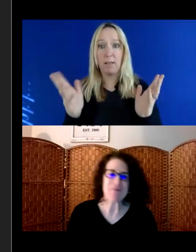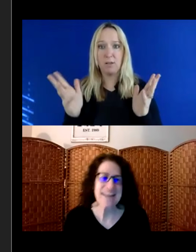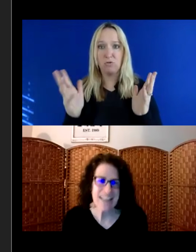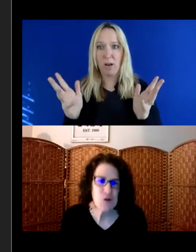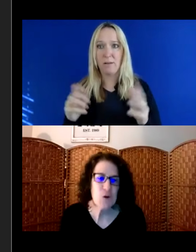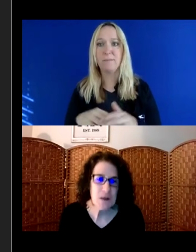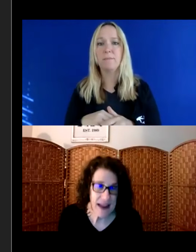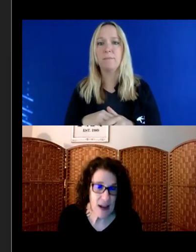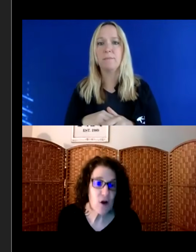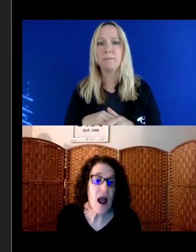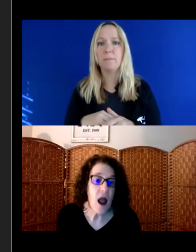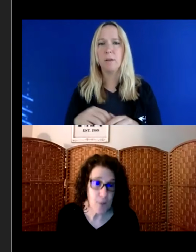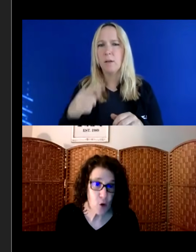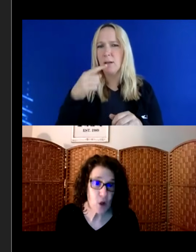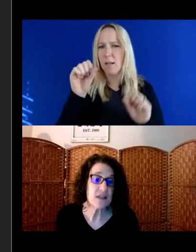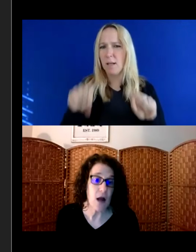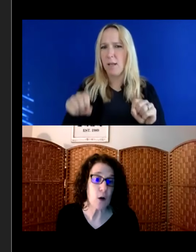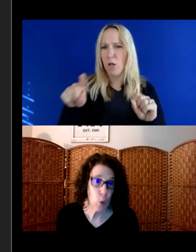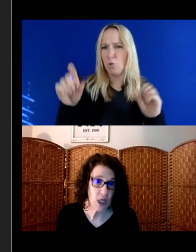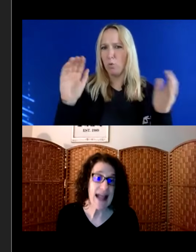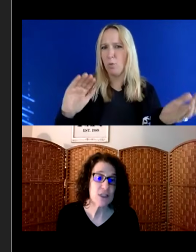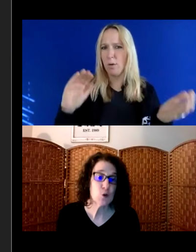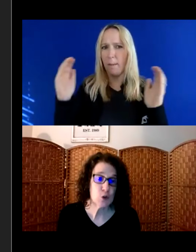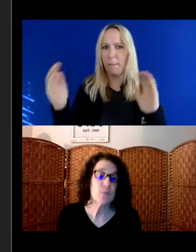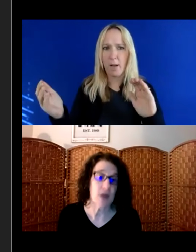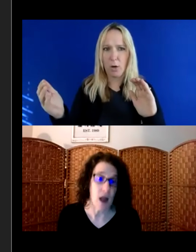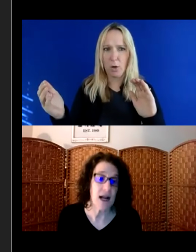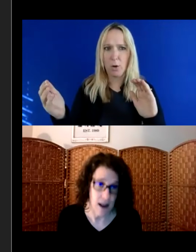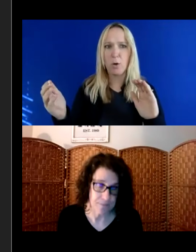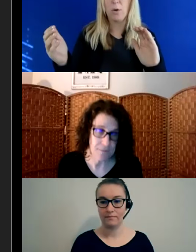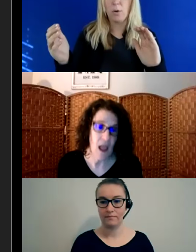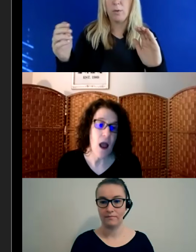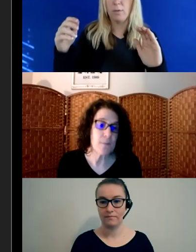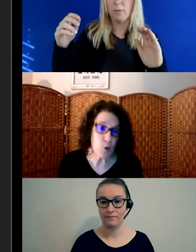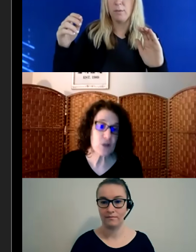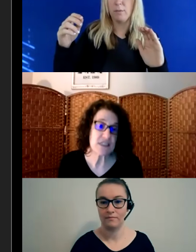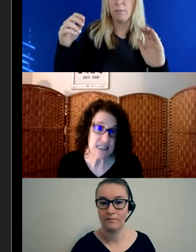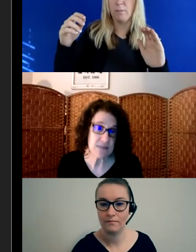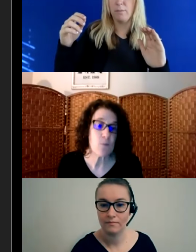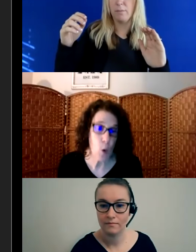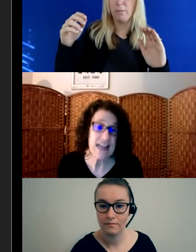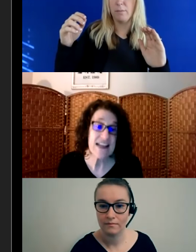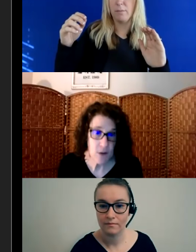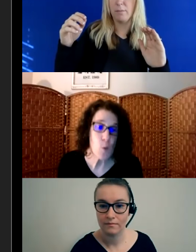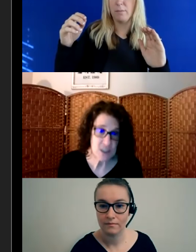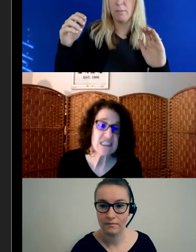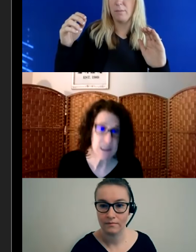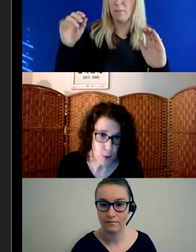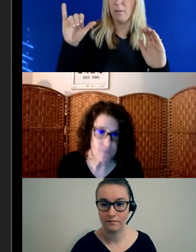Can you compare amara.org and youtube.com? Amara seems even more simple.